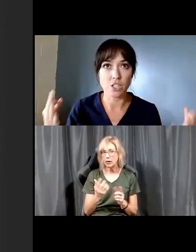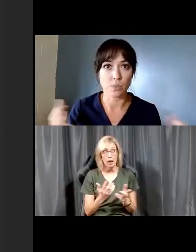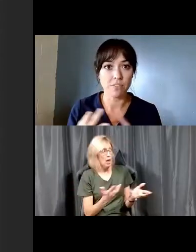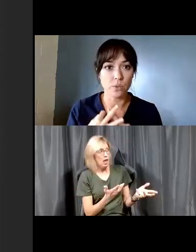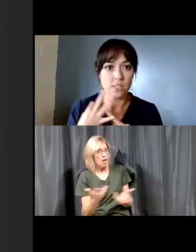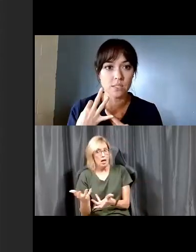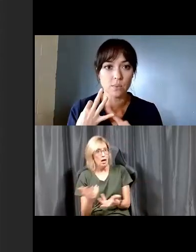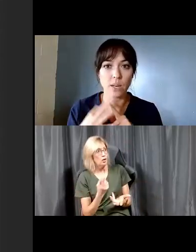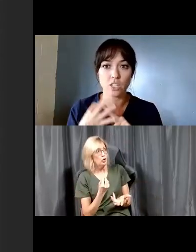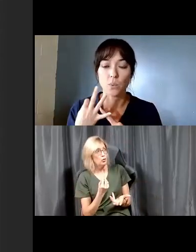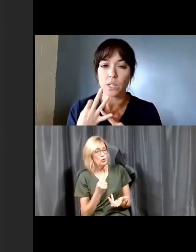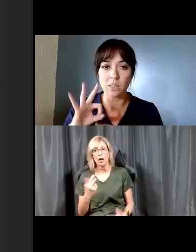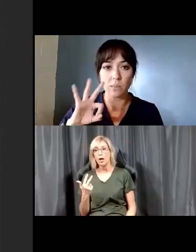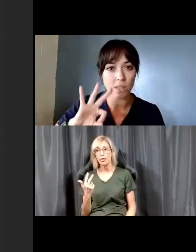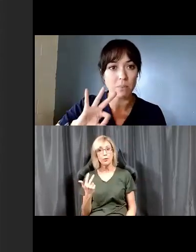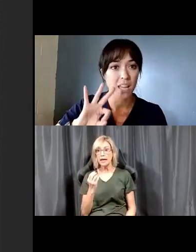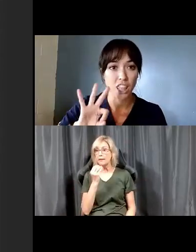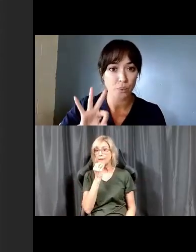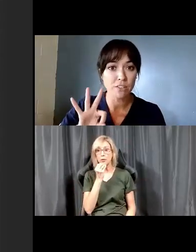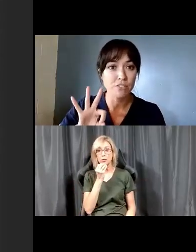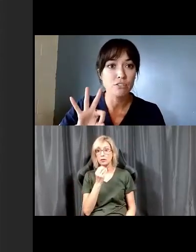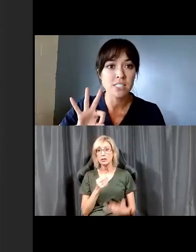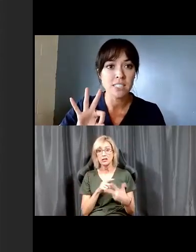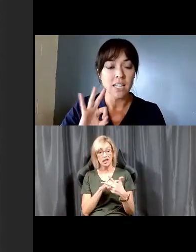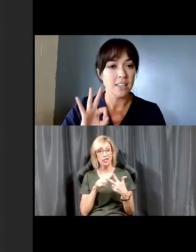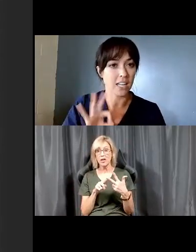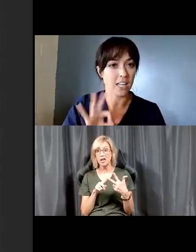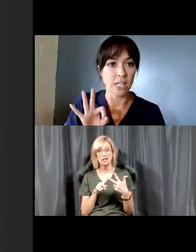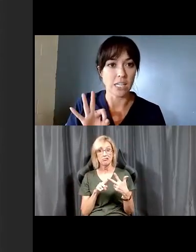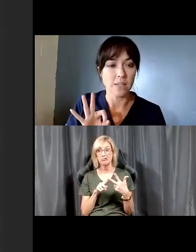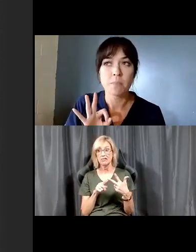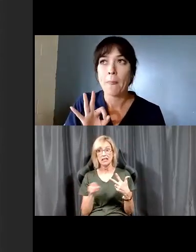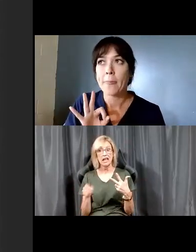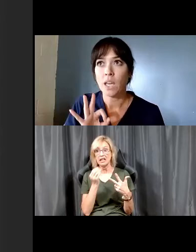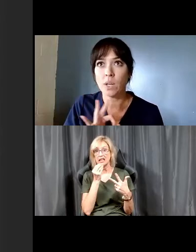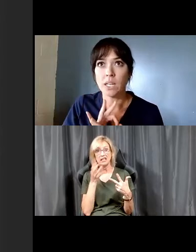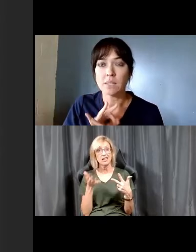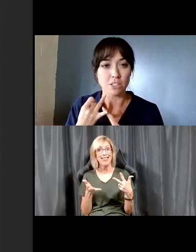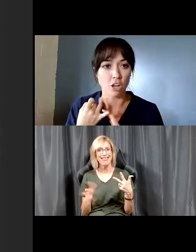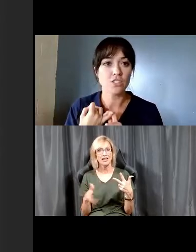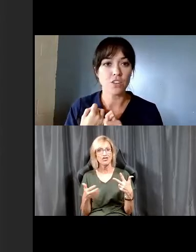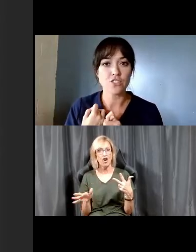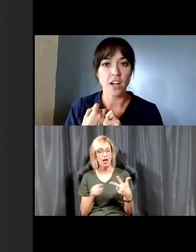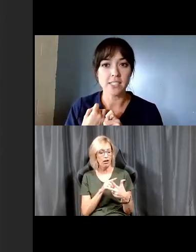Three word foods that I eat . McDonald's French fries.